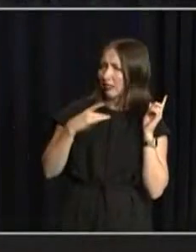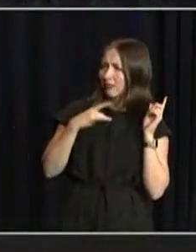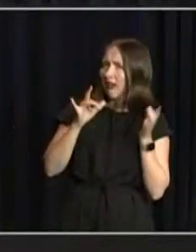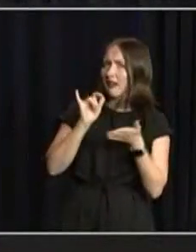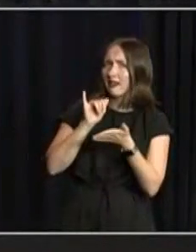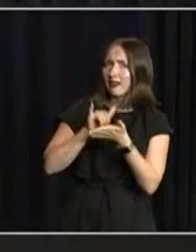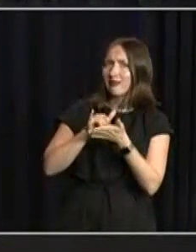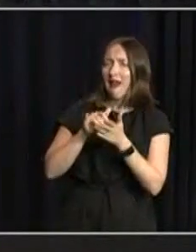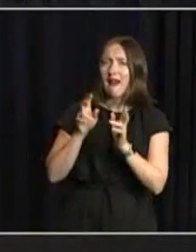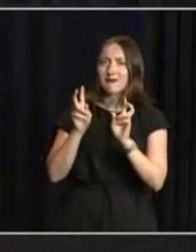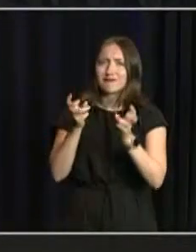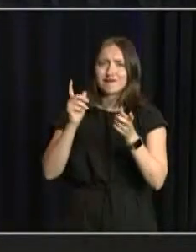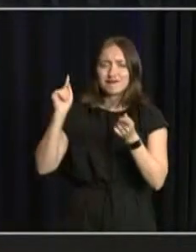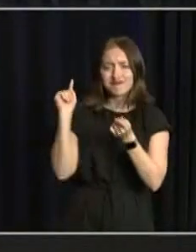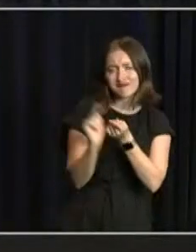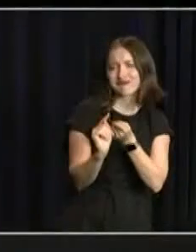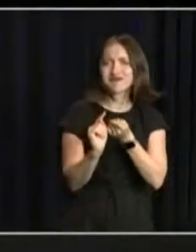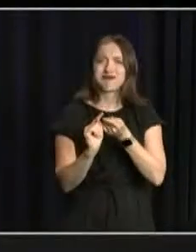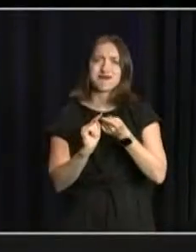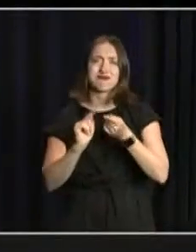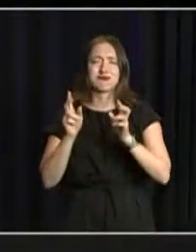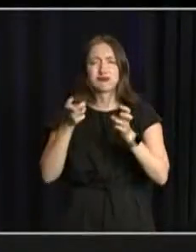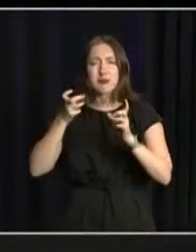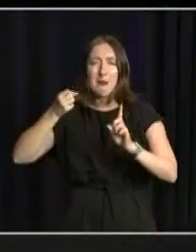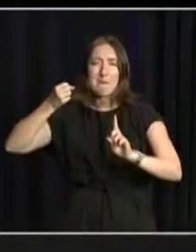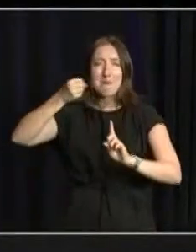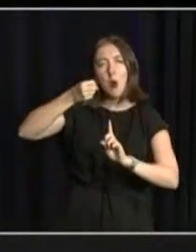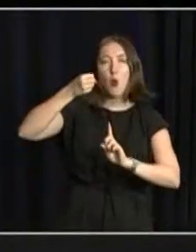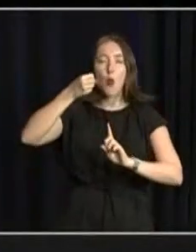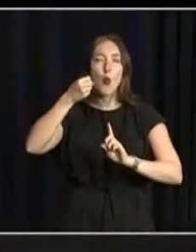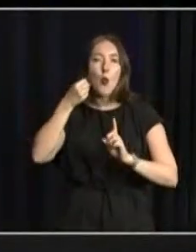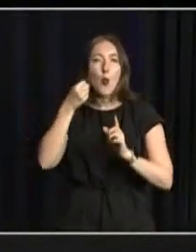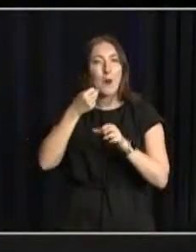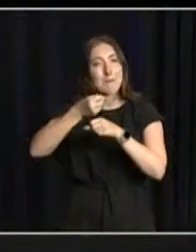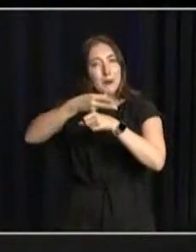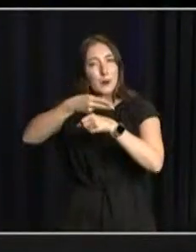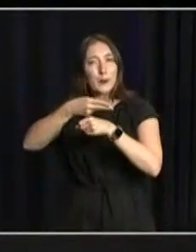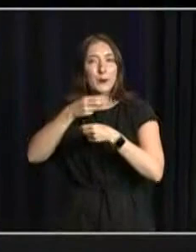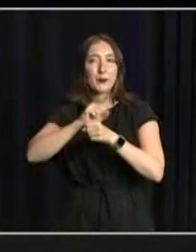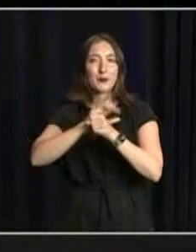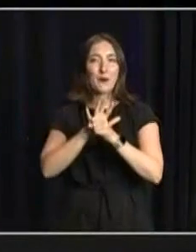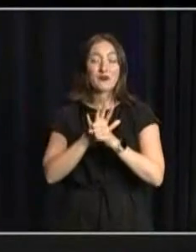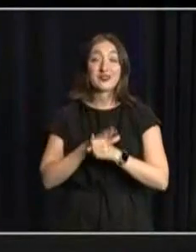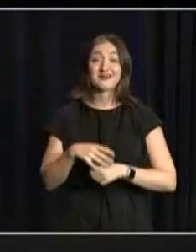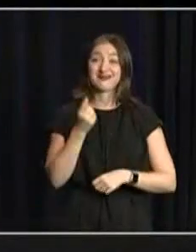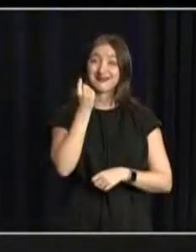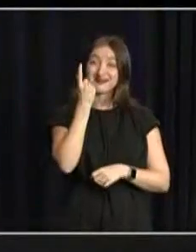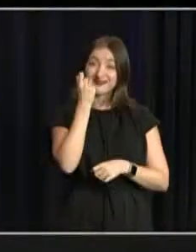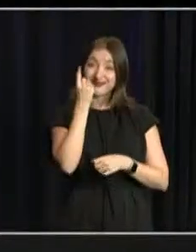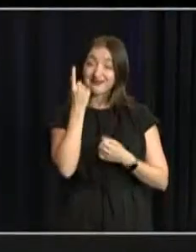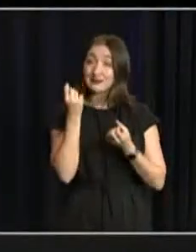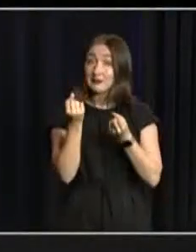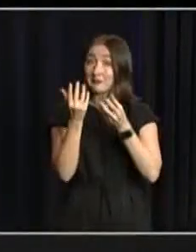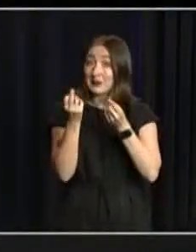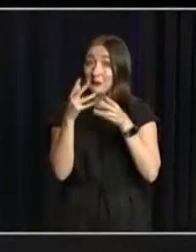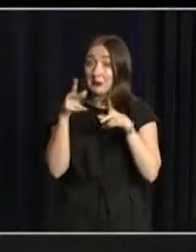got about 25% of the population. That's not fully vaccinated and we don't want to win a surge.